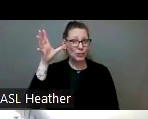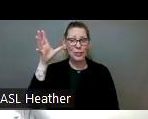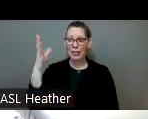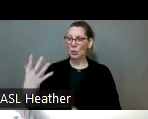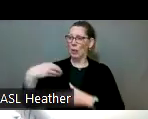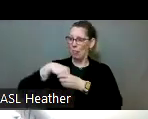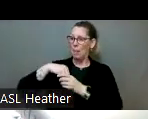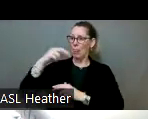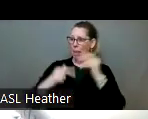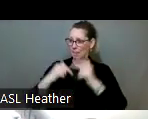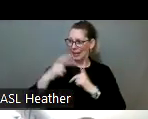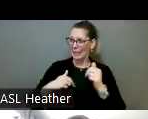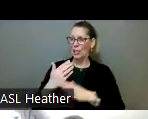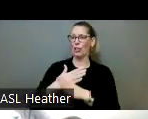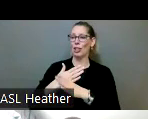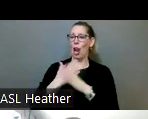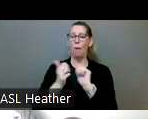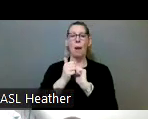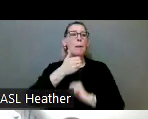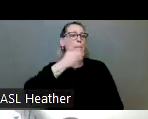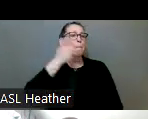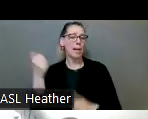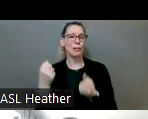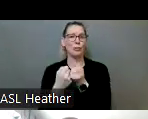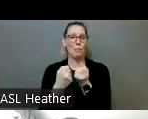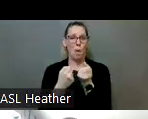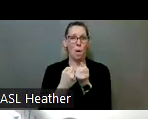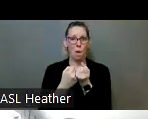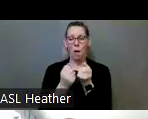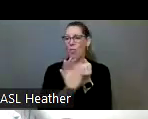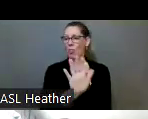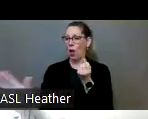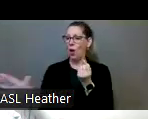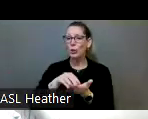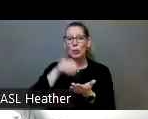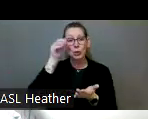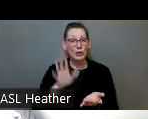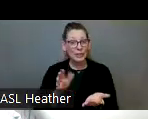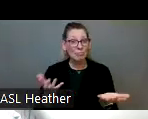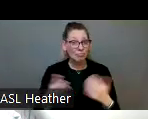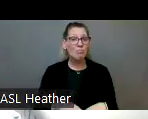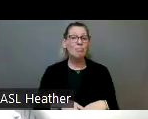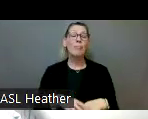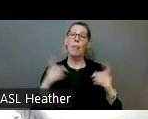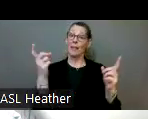share in how they can best support their students. And then celebration - that's